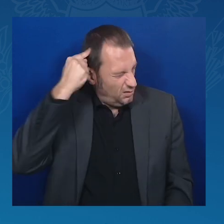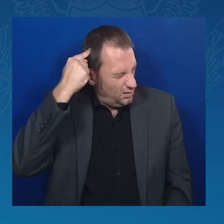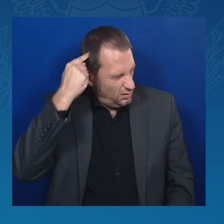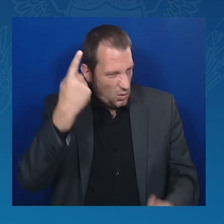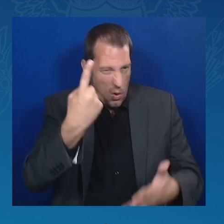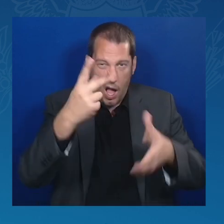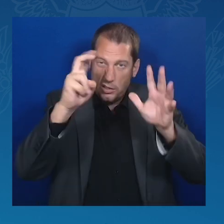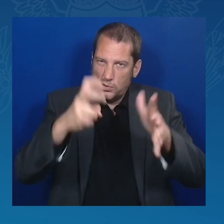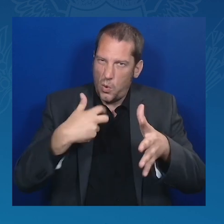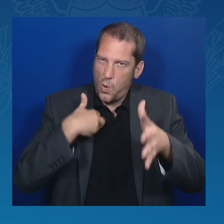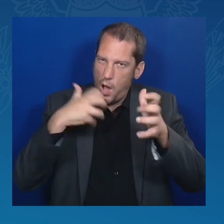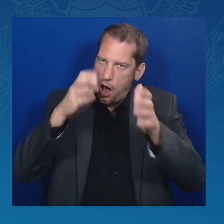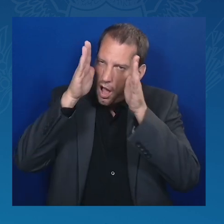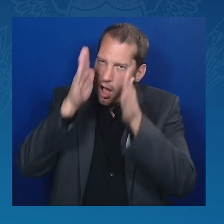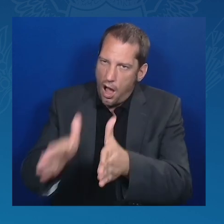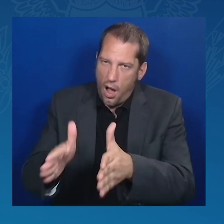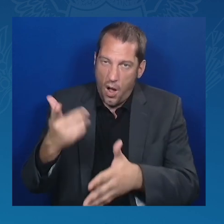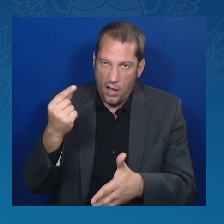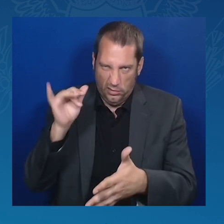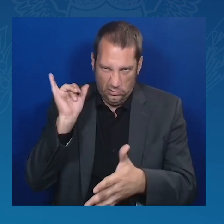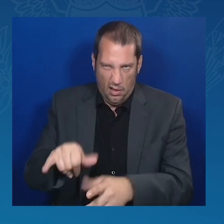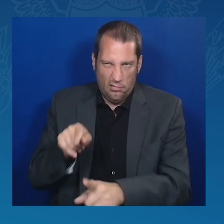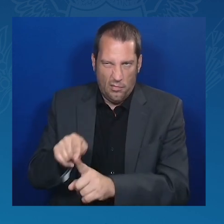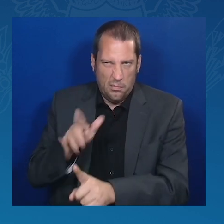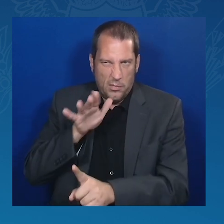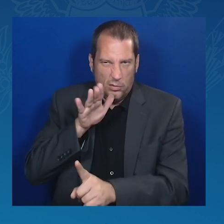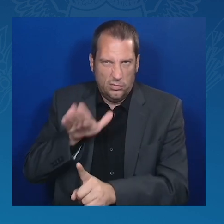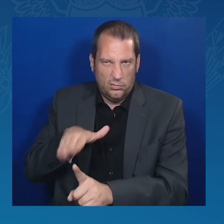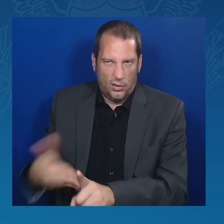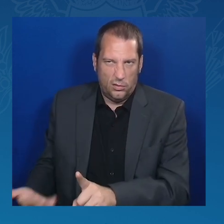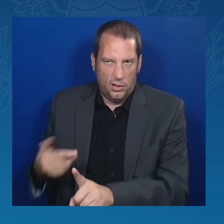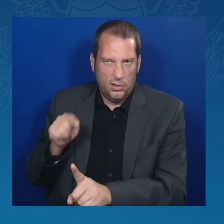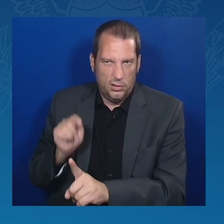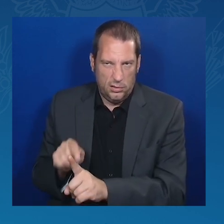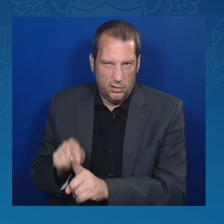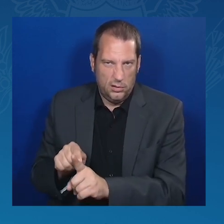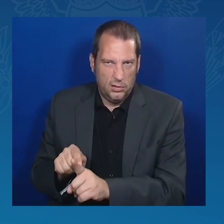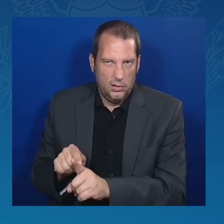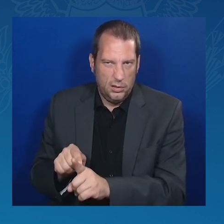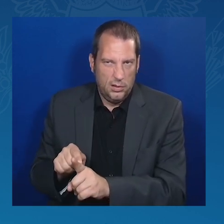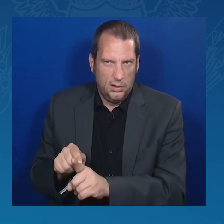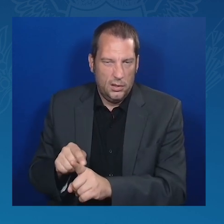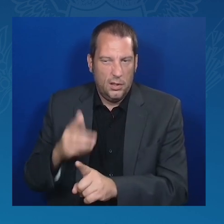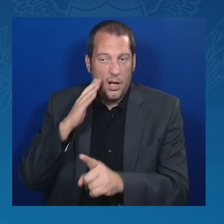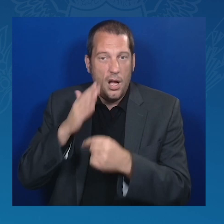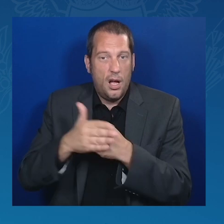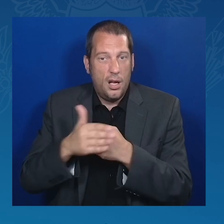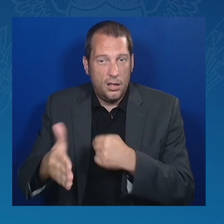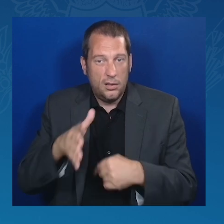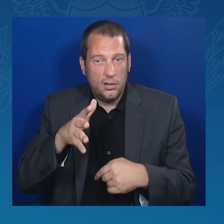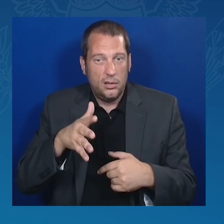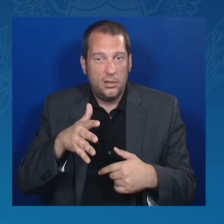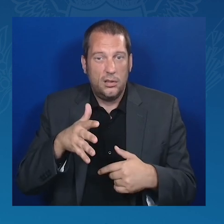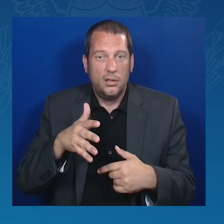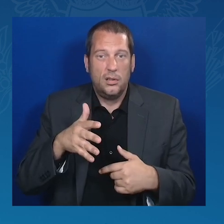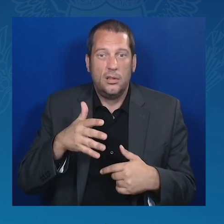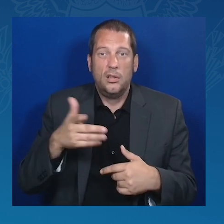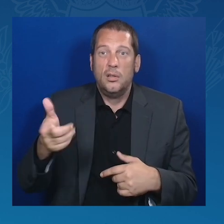And I realized that for women on Medicaid, only three states, when I became Vice President, only three states were extending Medicaid